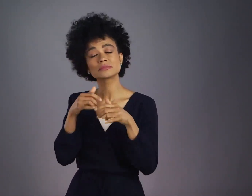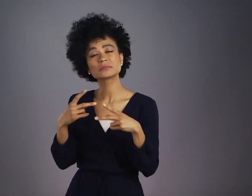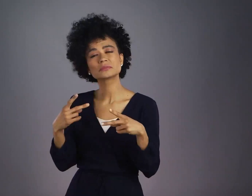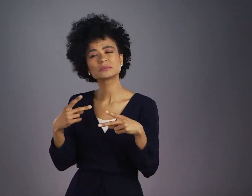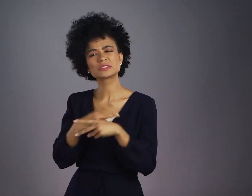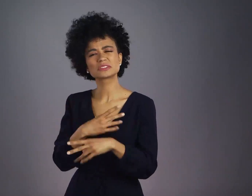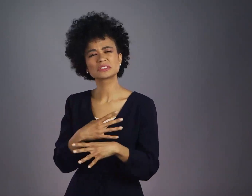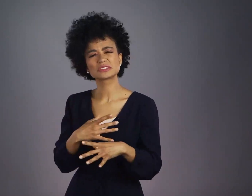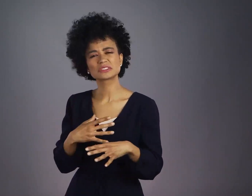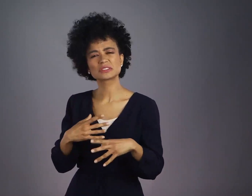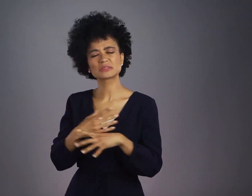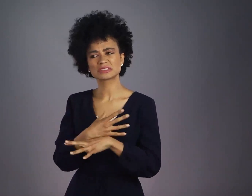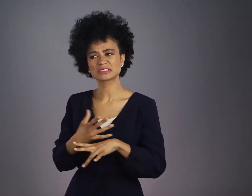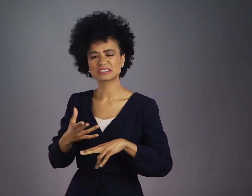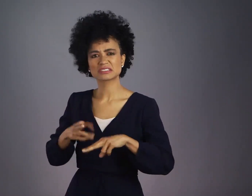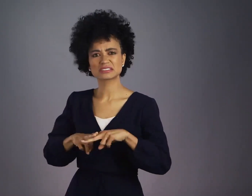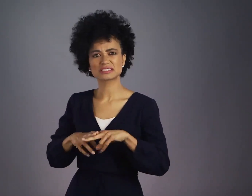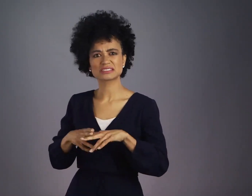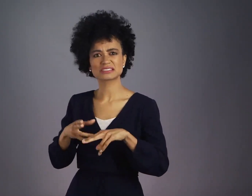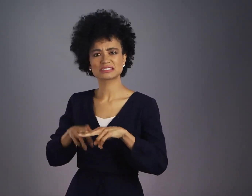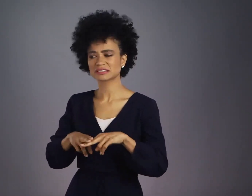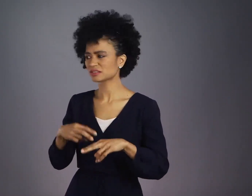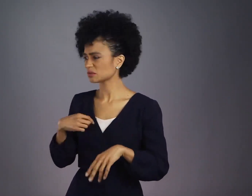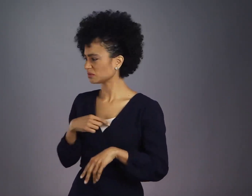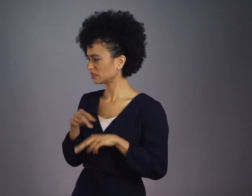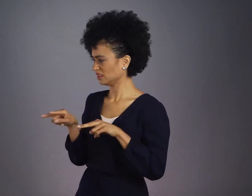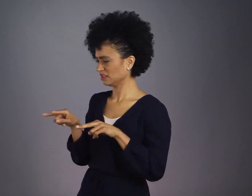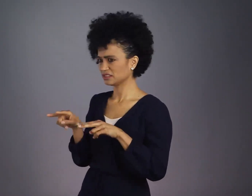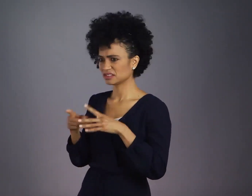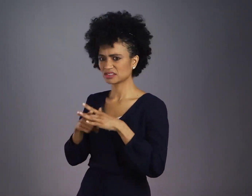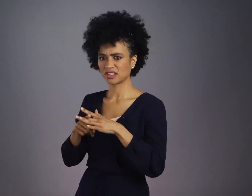We began to ask medical advice as the sprees got closer together.